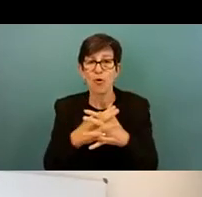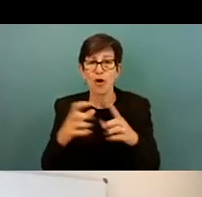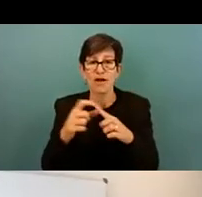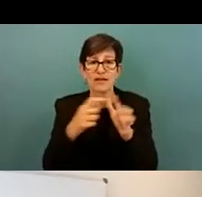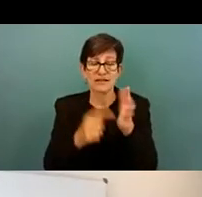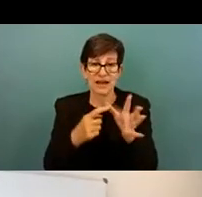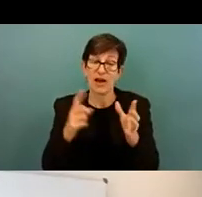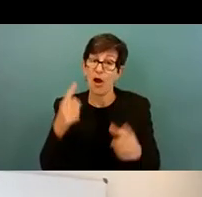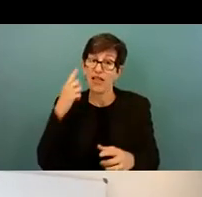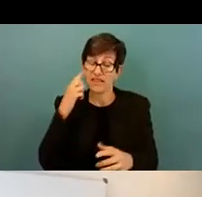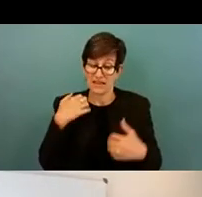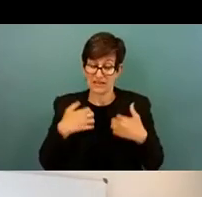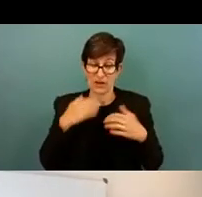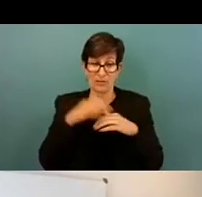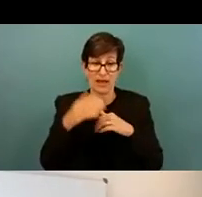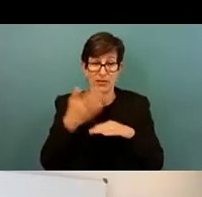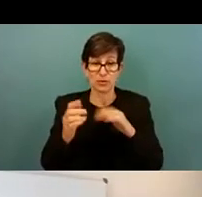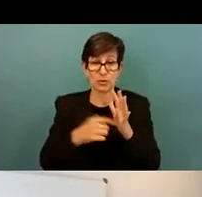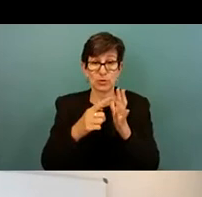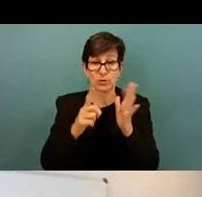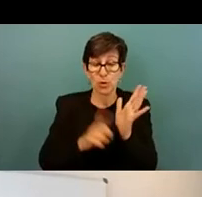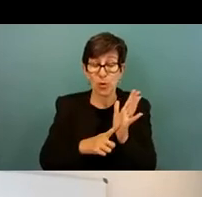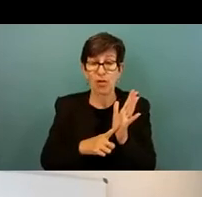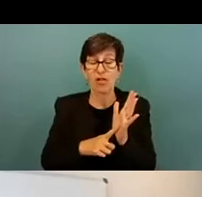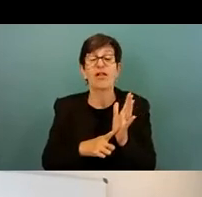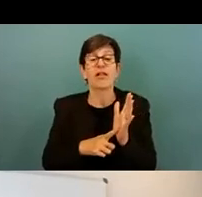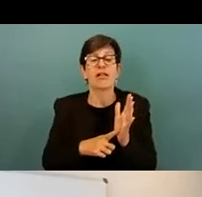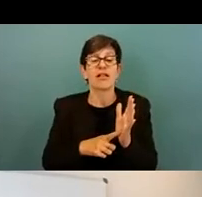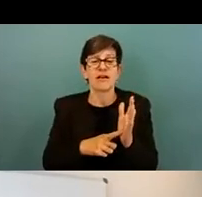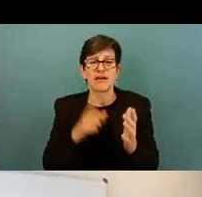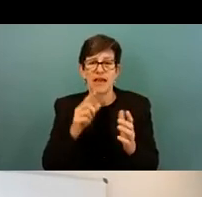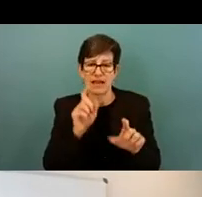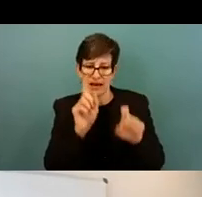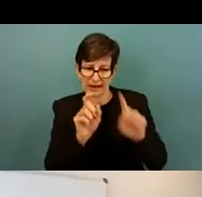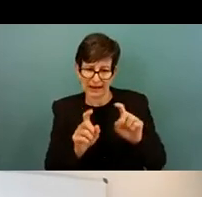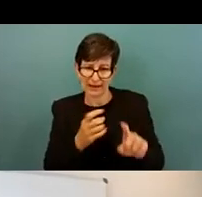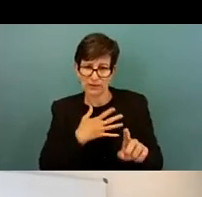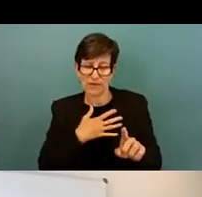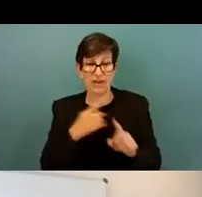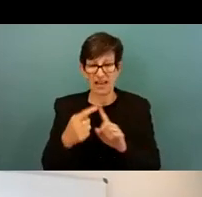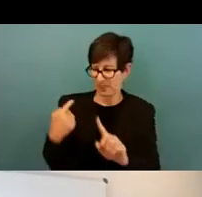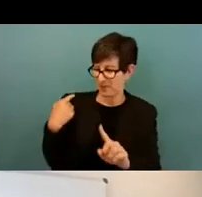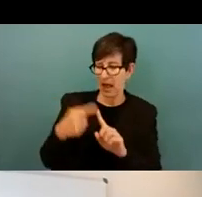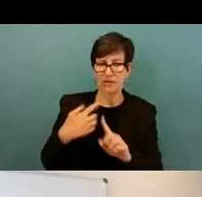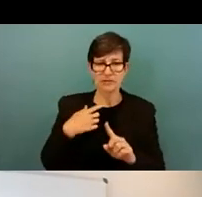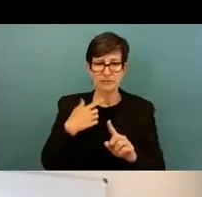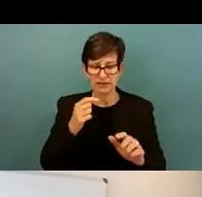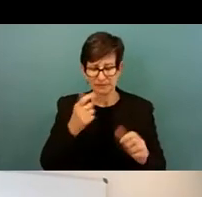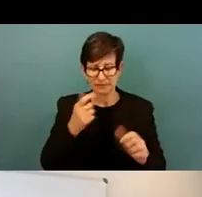about this Jules is that, whereas in the past, you needed to be a bit of a data nerd to get into this.